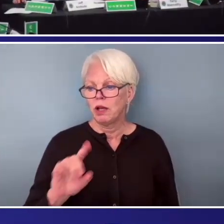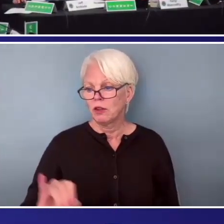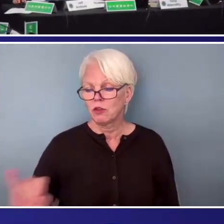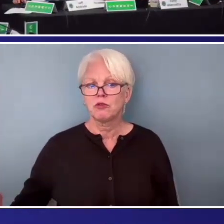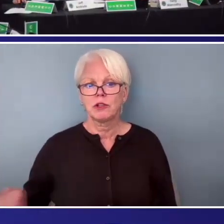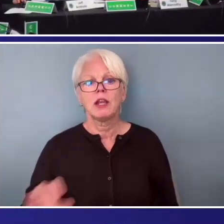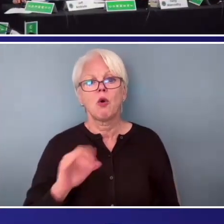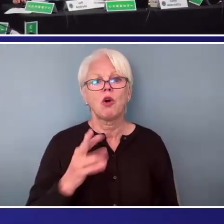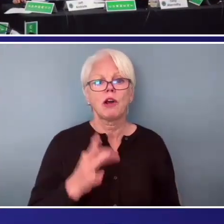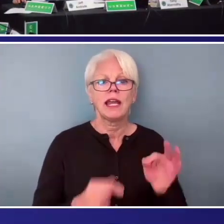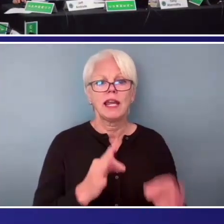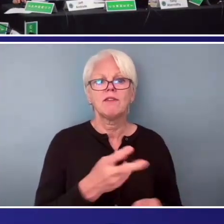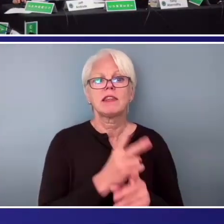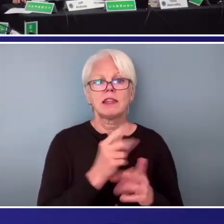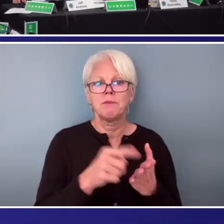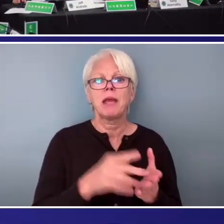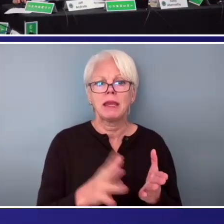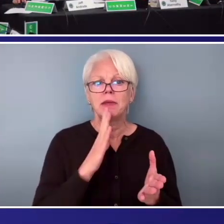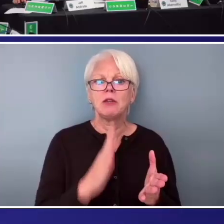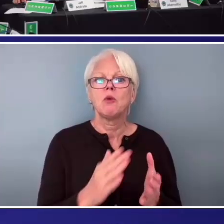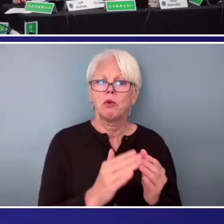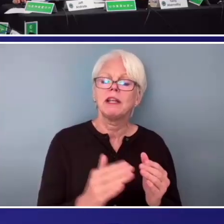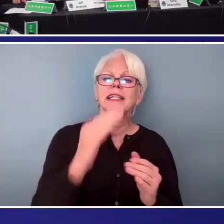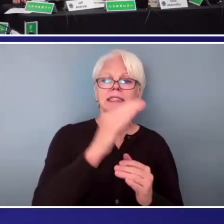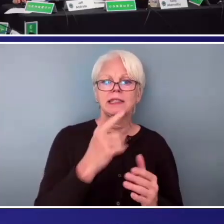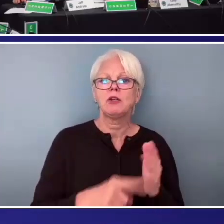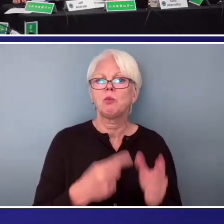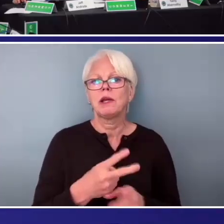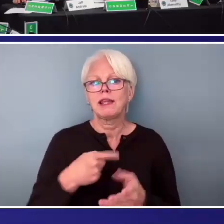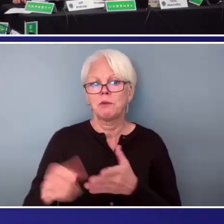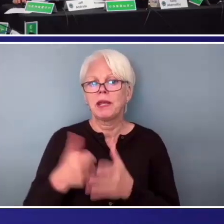payment would exceed the amount the borrower would otherwise pay under the FFEL Standard Repayment Plan based on a ten-year